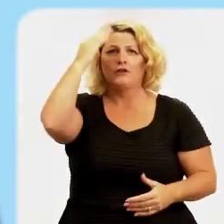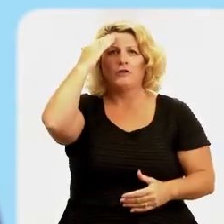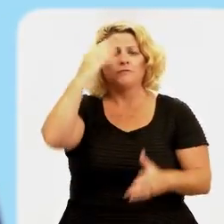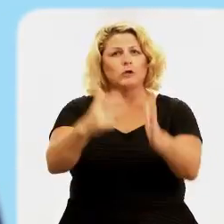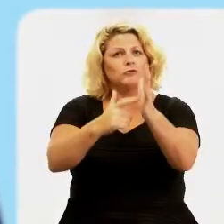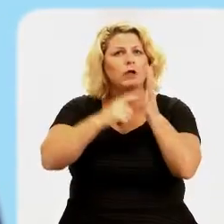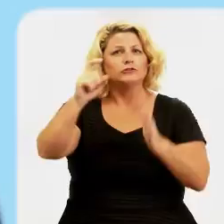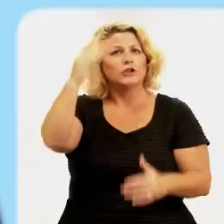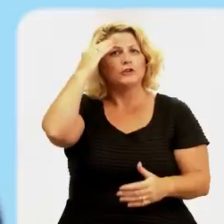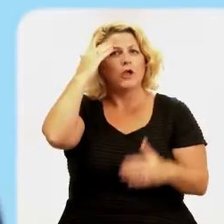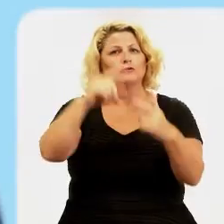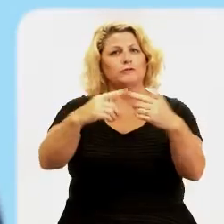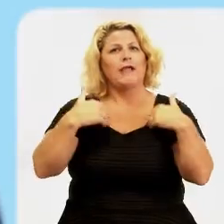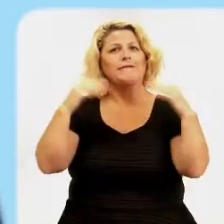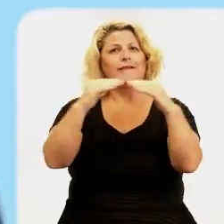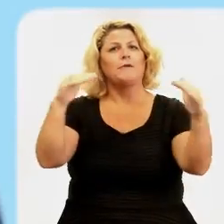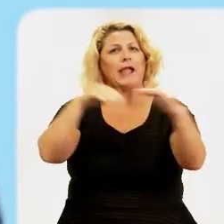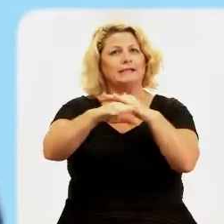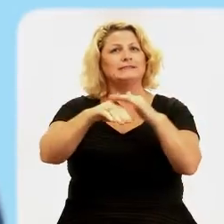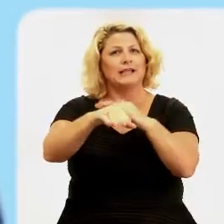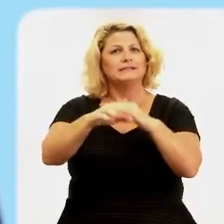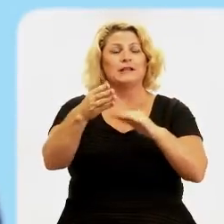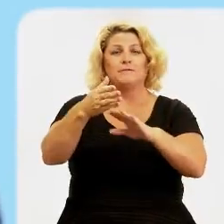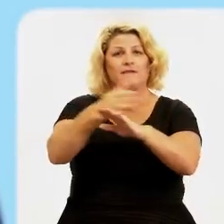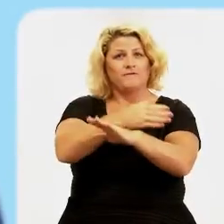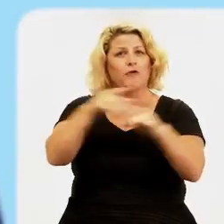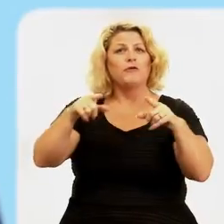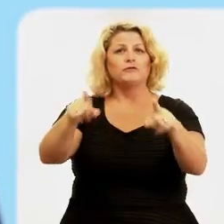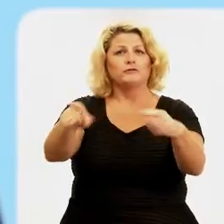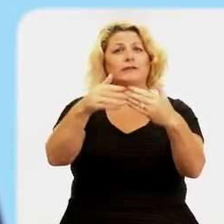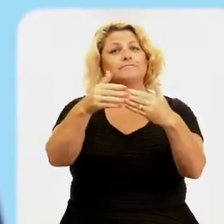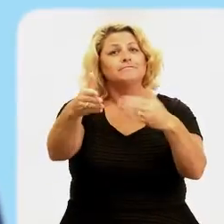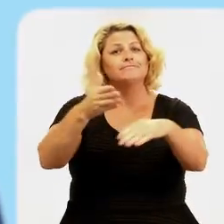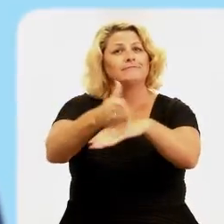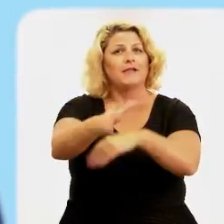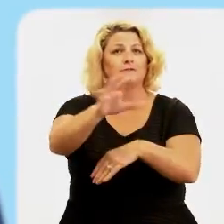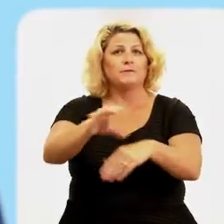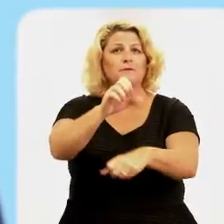and what's required to ensure equal access to health care before, during, and after an appointment.